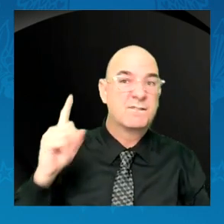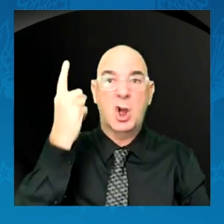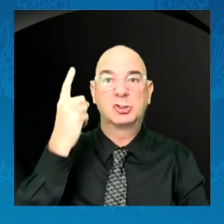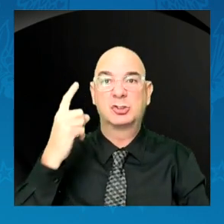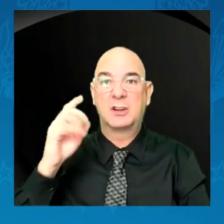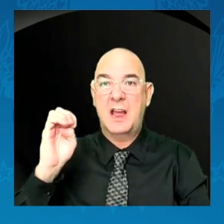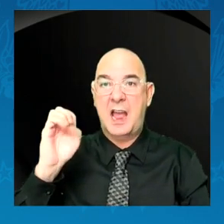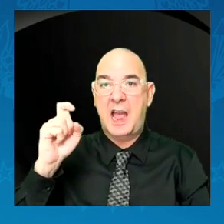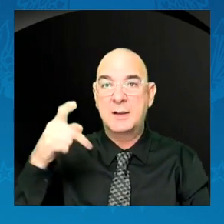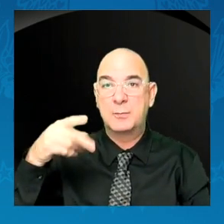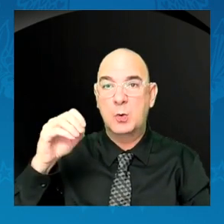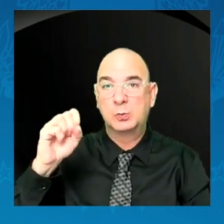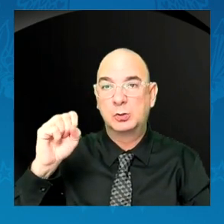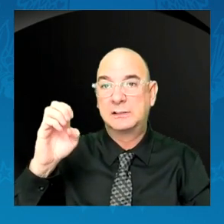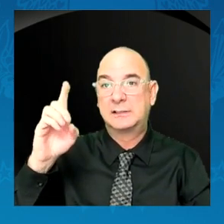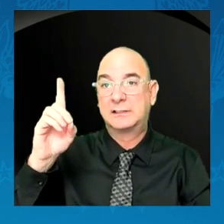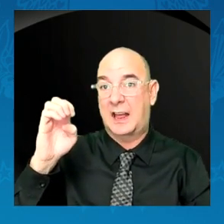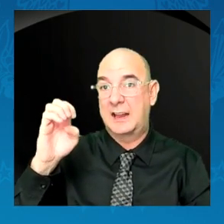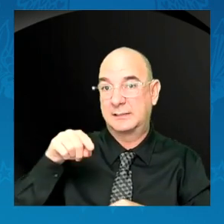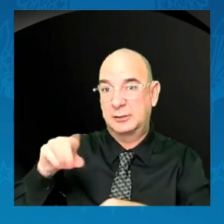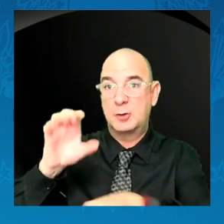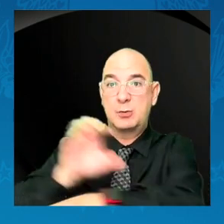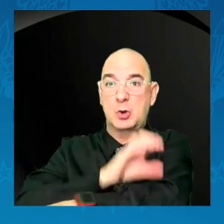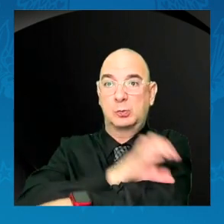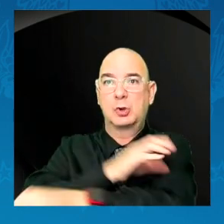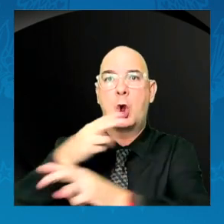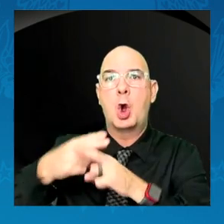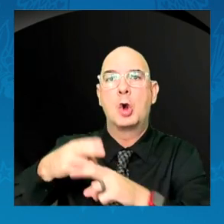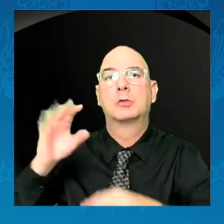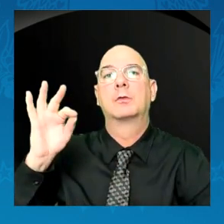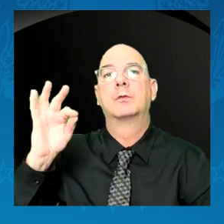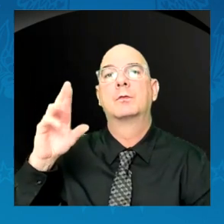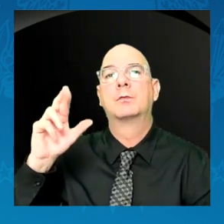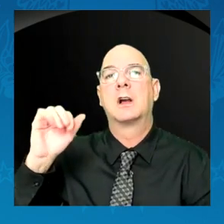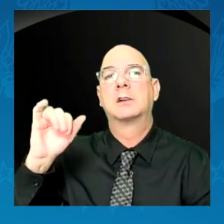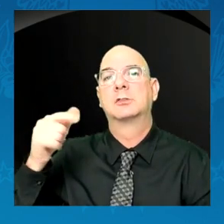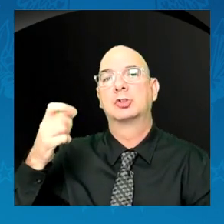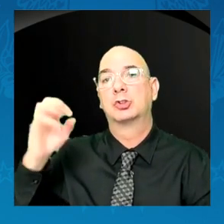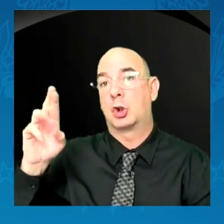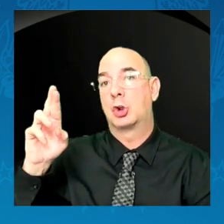It solves calculations at five times the speed of yesterday's top computers.